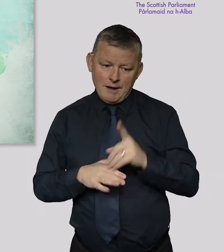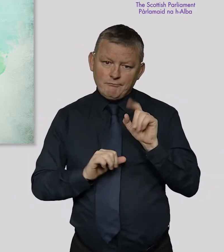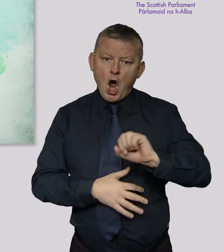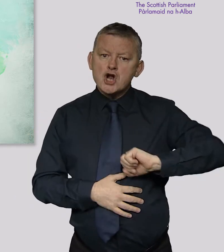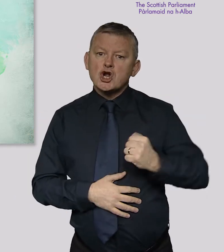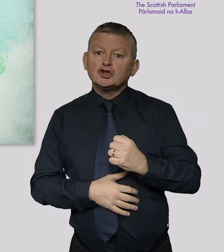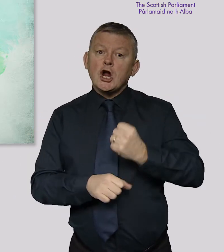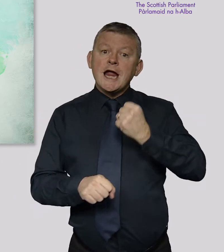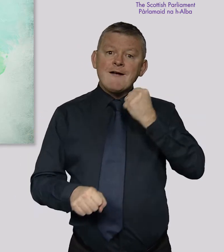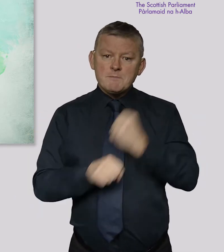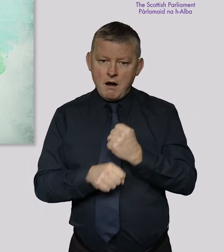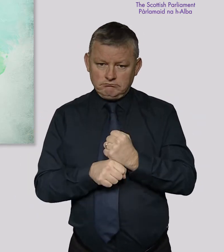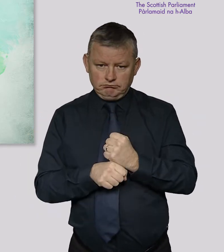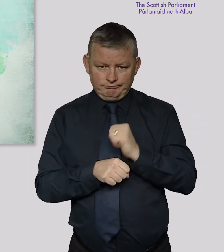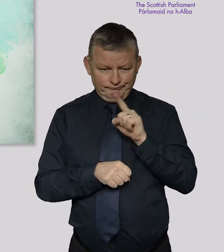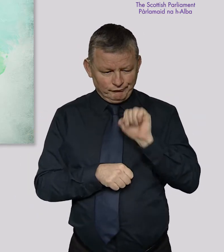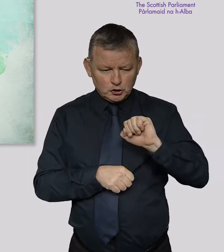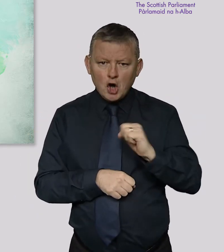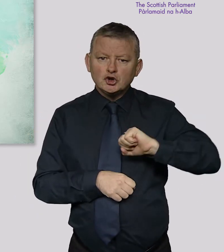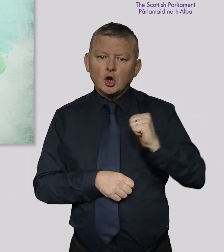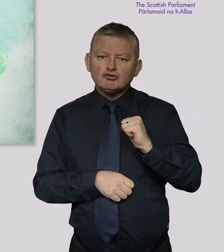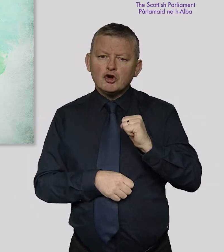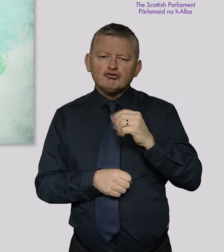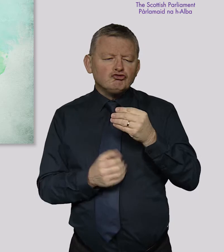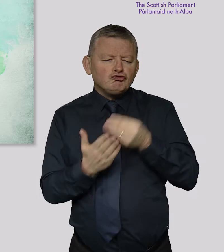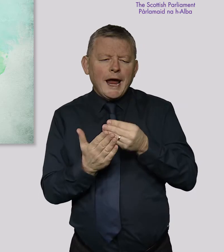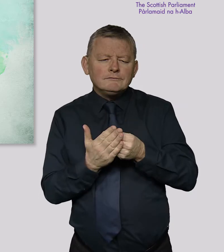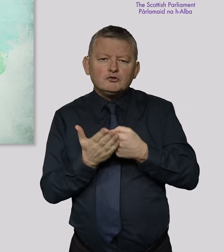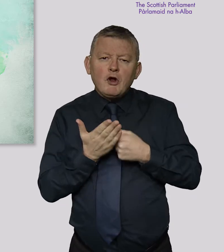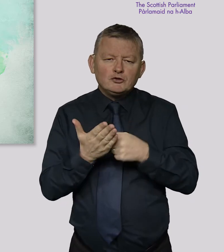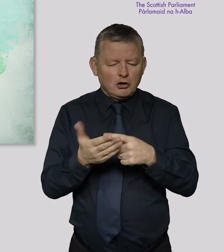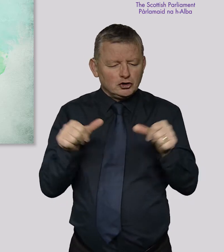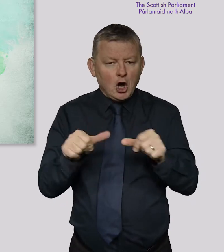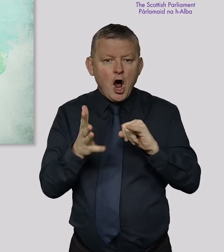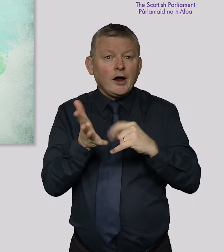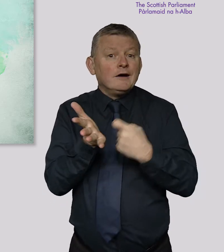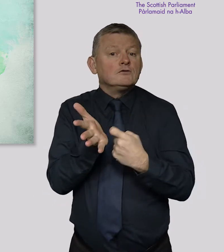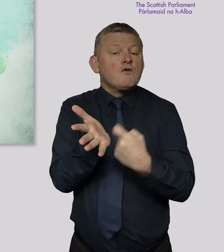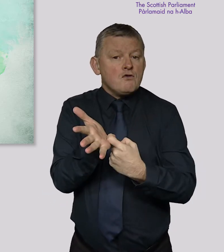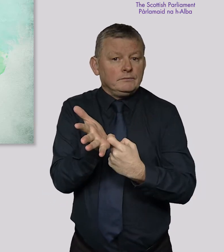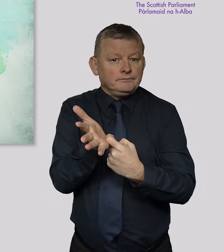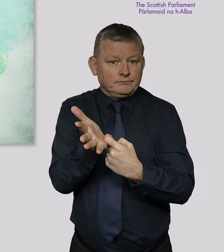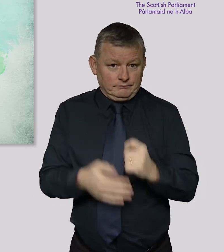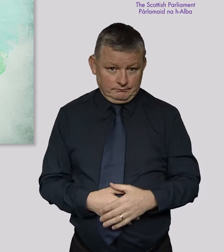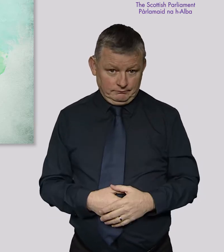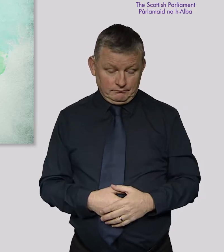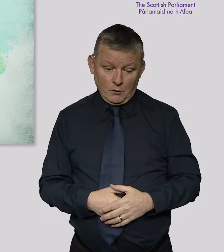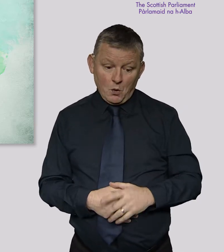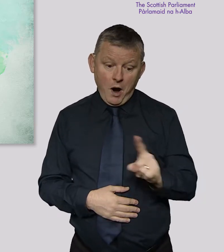They are set out by the Scottish Government in a Scottish rate resolution (SRR).